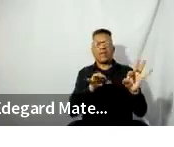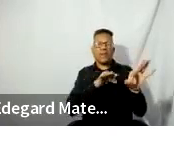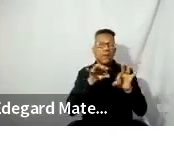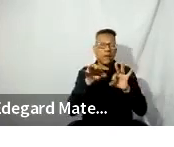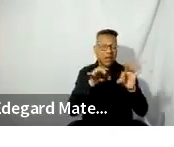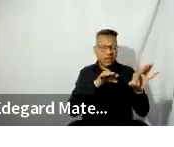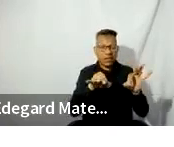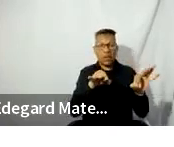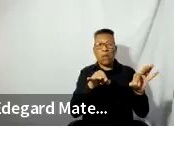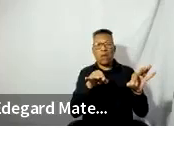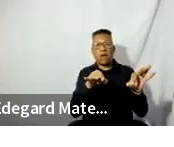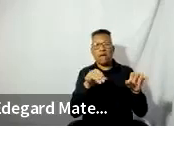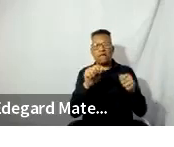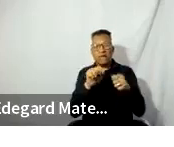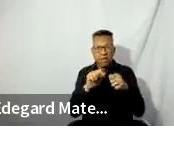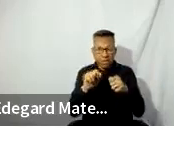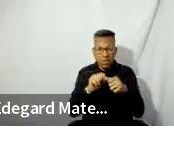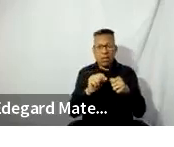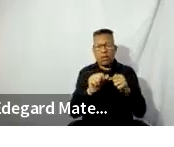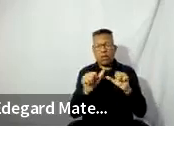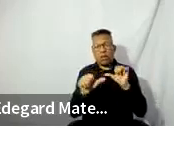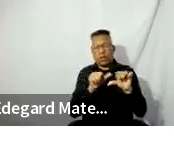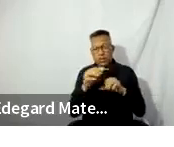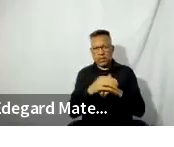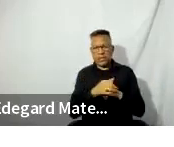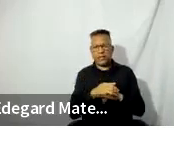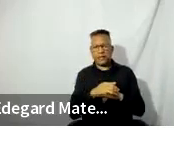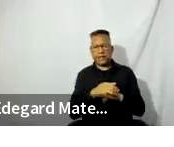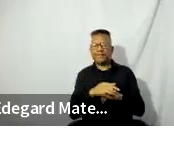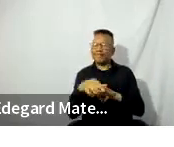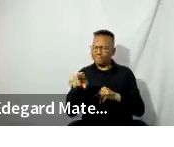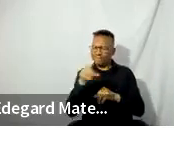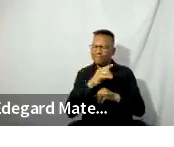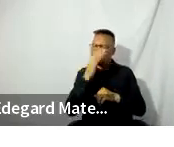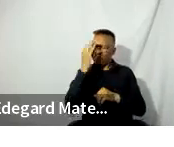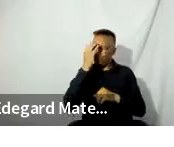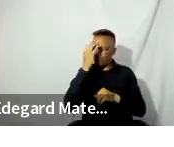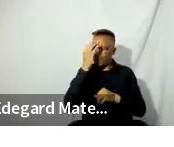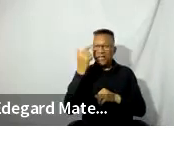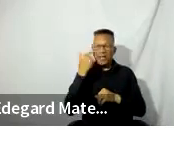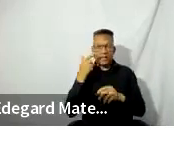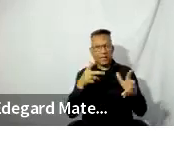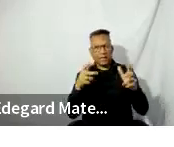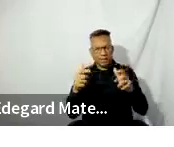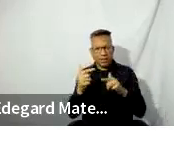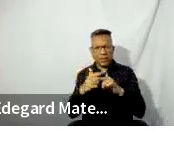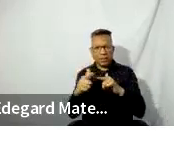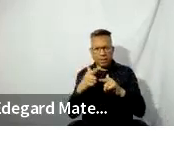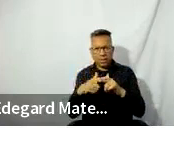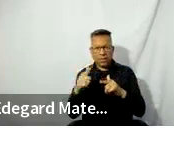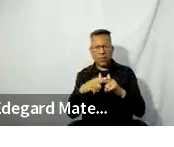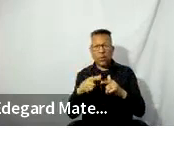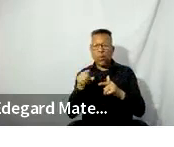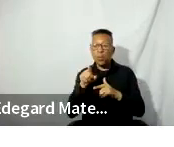essentially we've got the problem m as we m as we go ski m as we go ski sees it of the